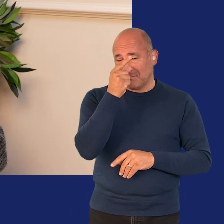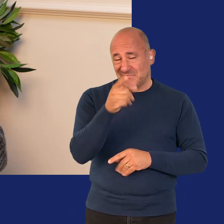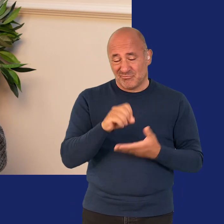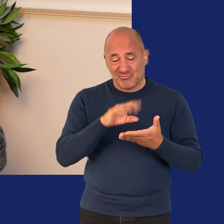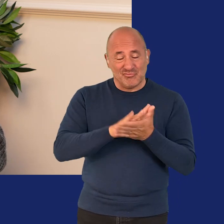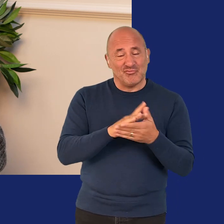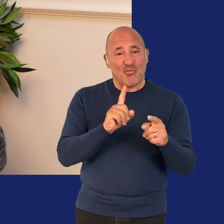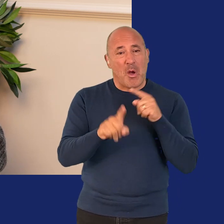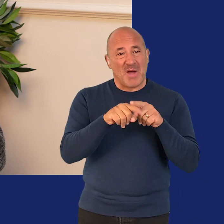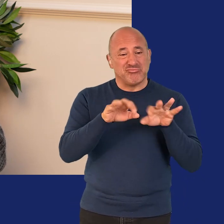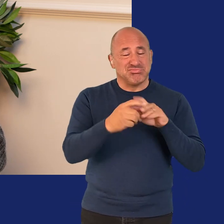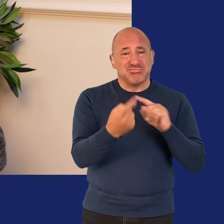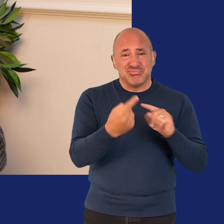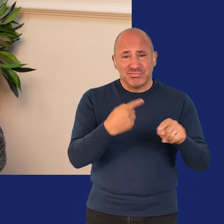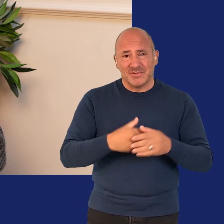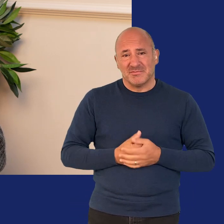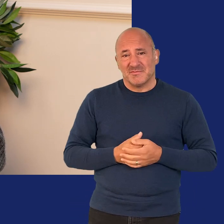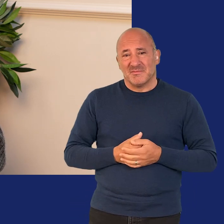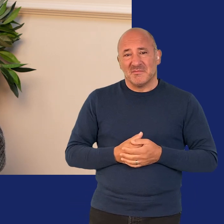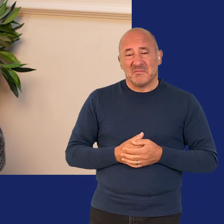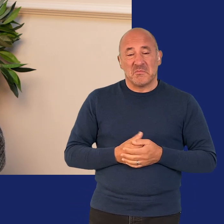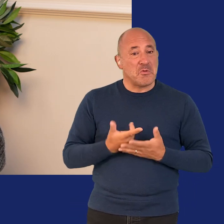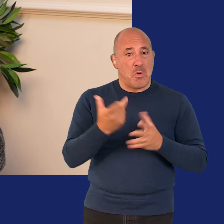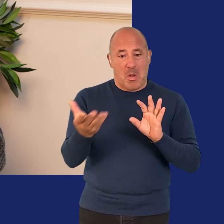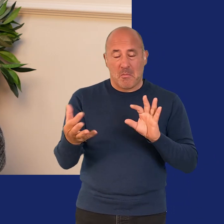don't forget to like, comment,